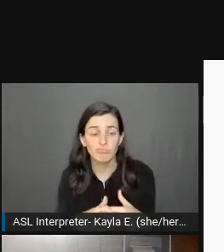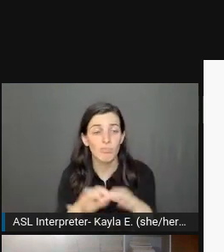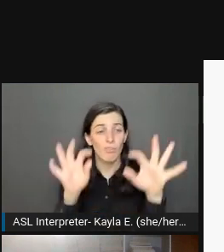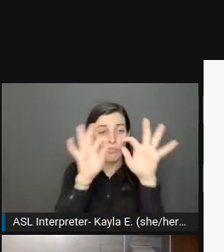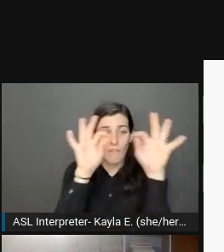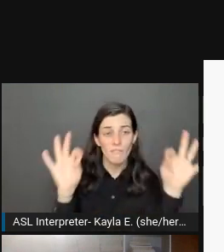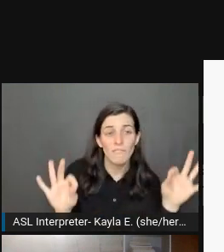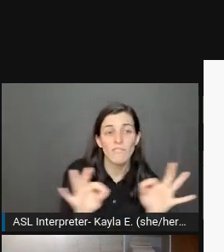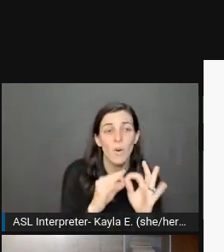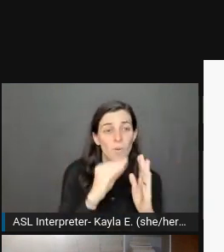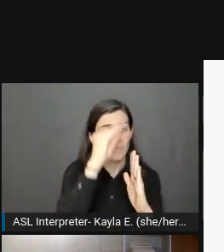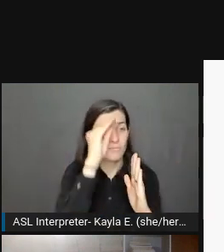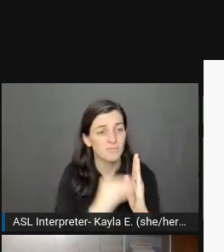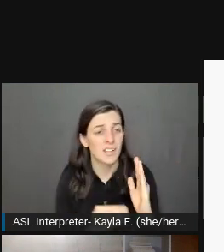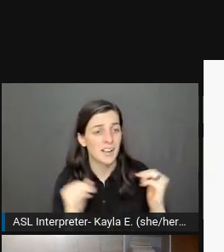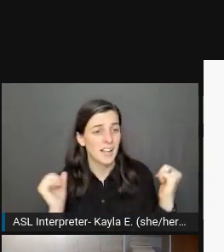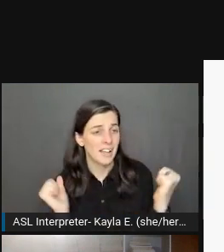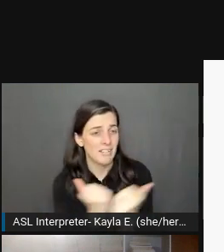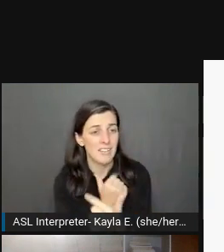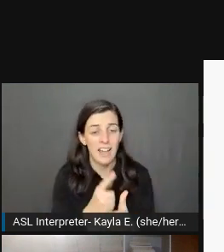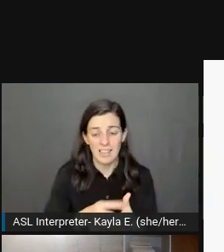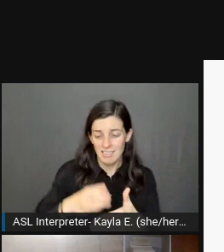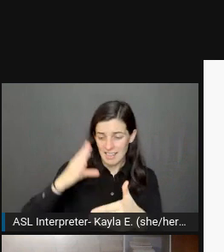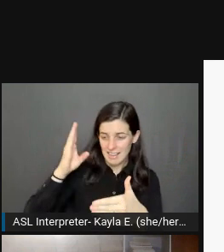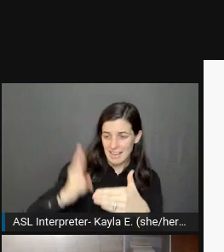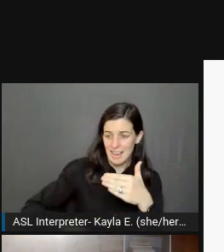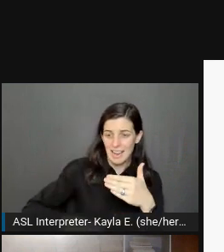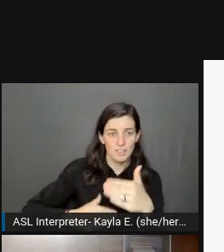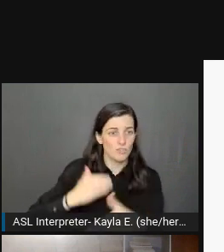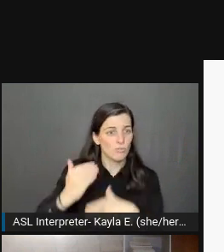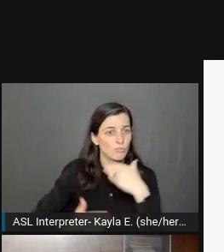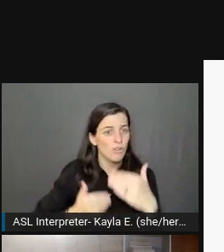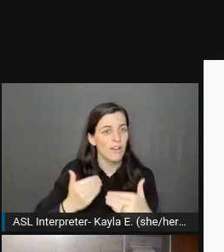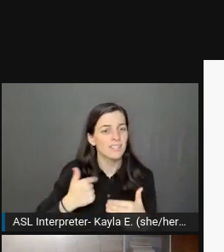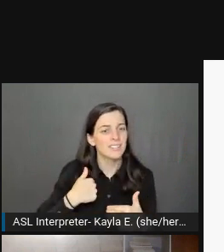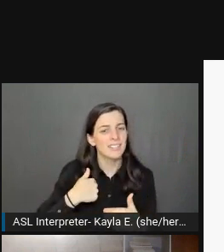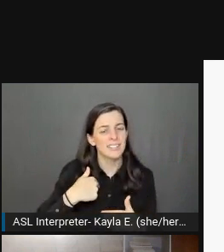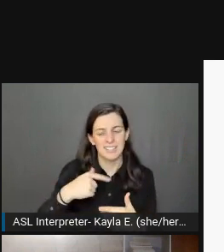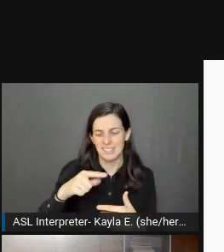However, at the very end of the process, I was asked